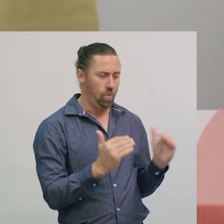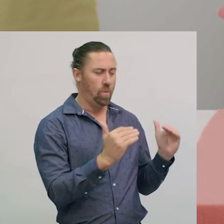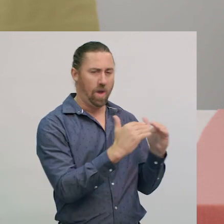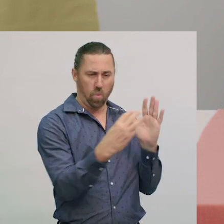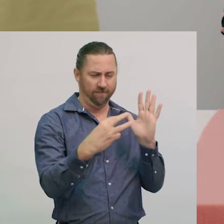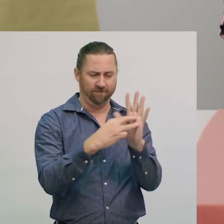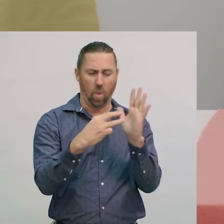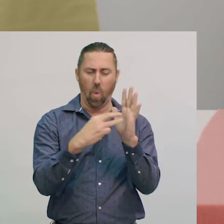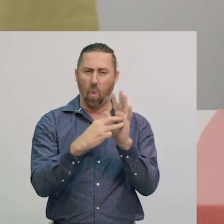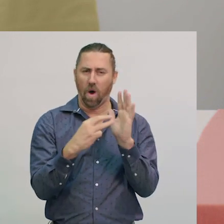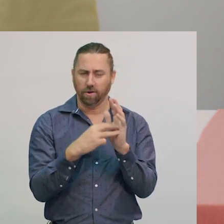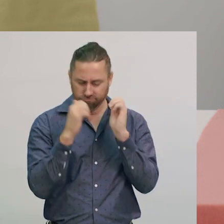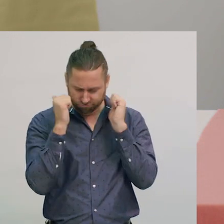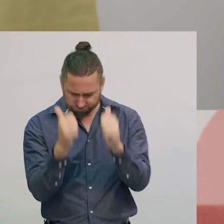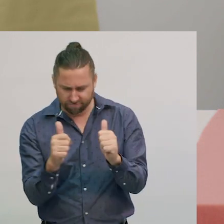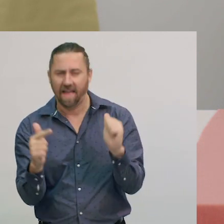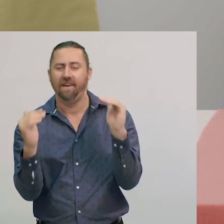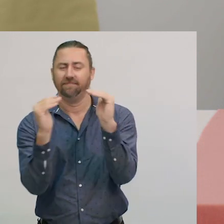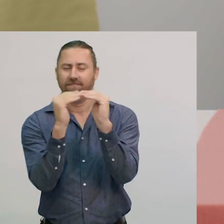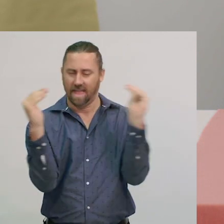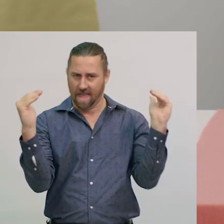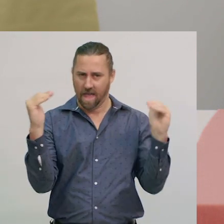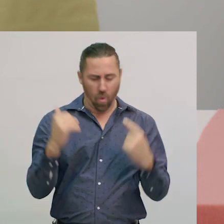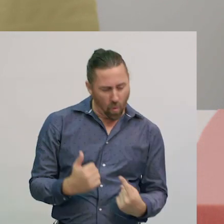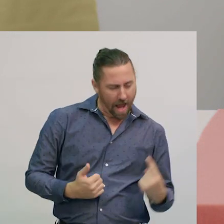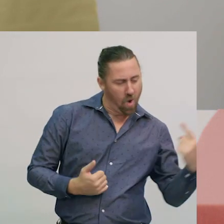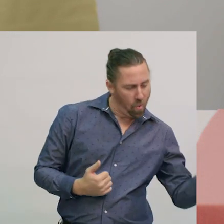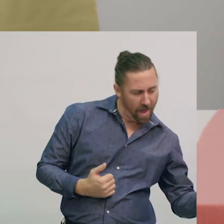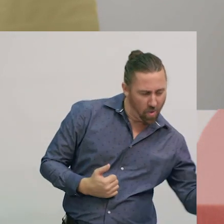That is fair. Everyone has one fork.